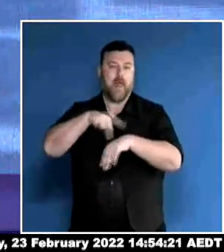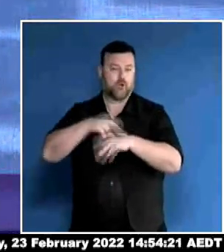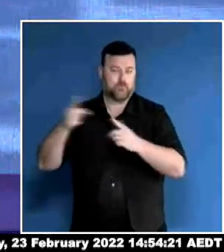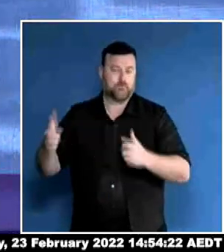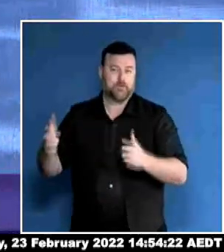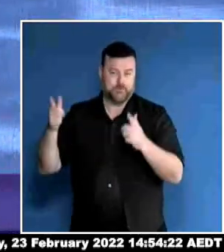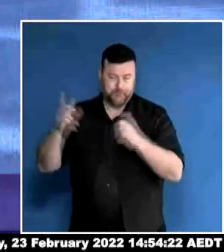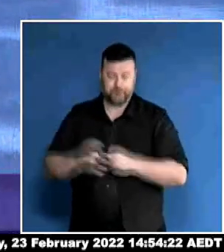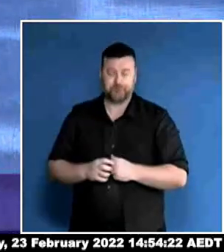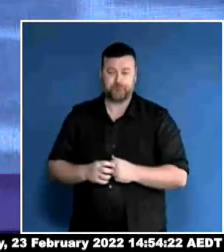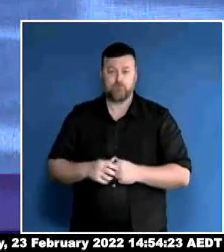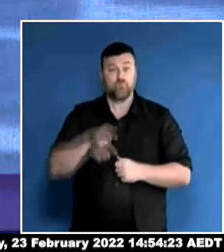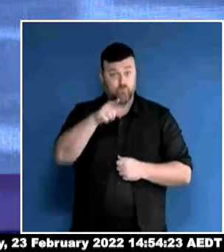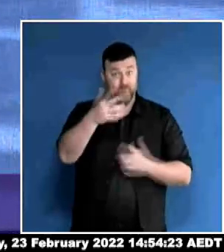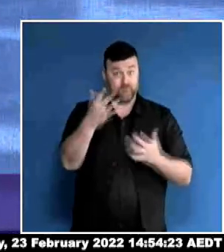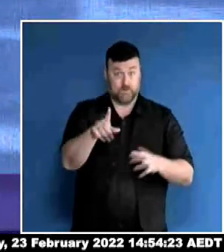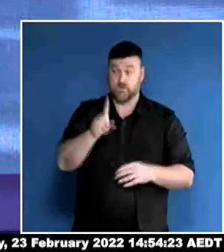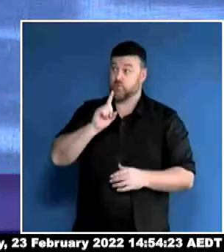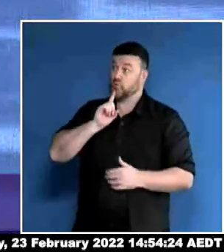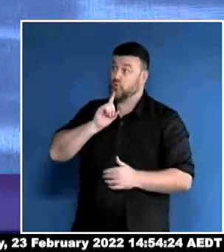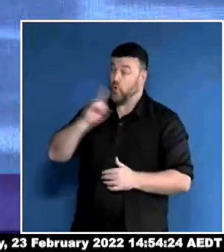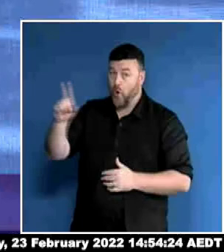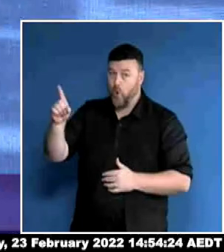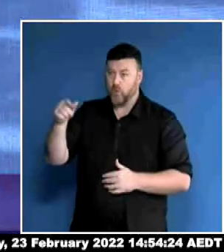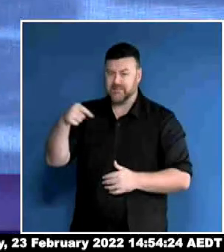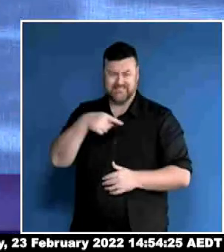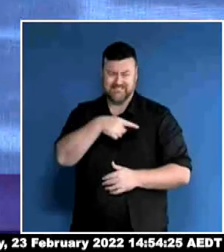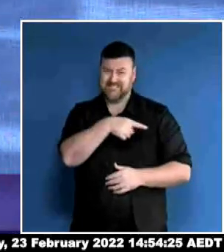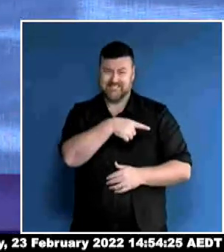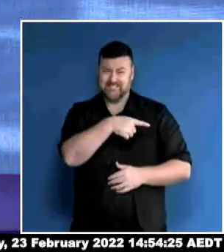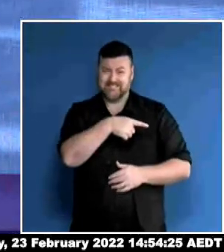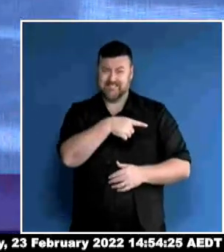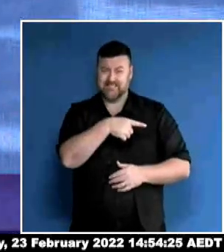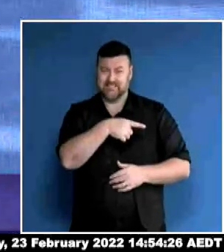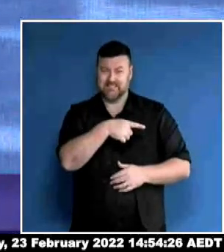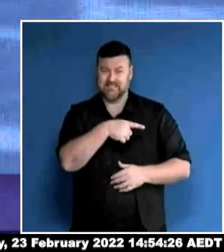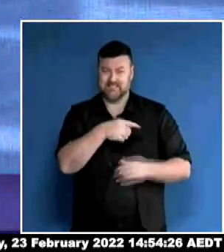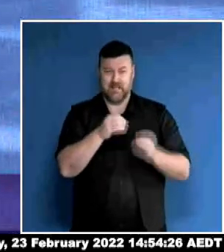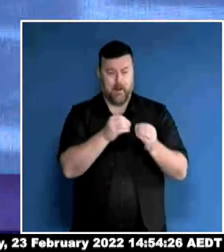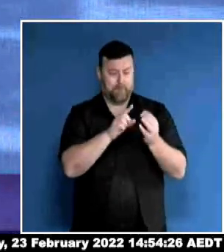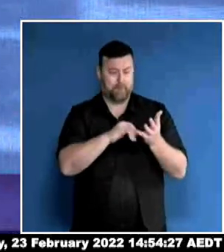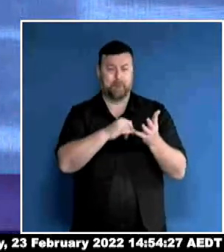the lack of structure in the BusyBeans program, the inadequate training